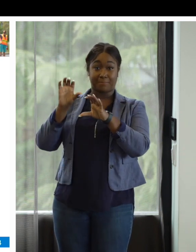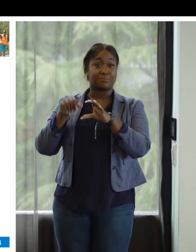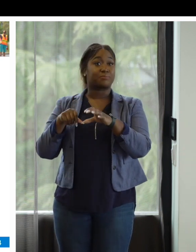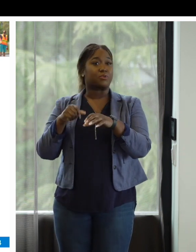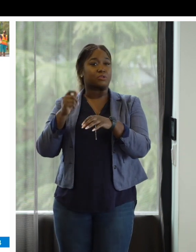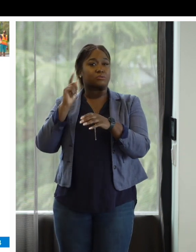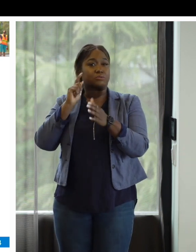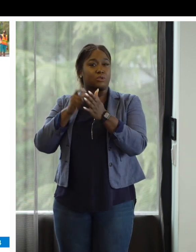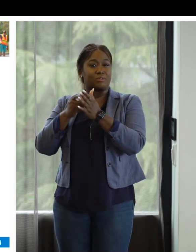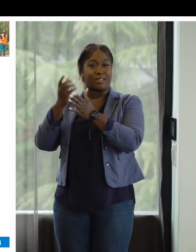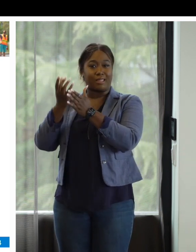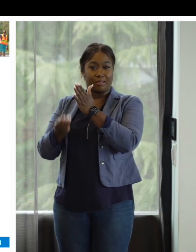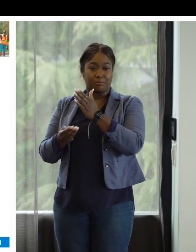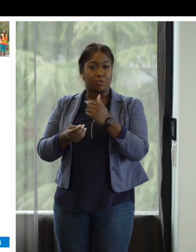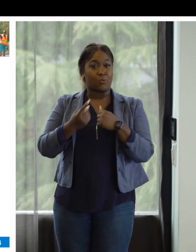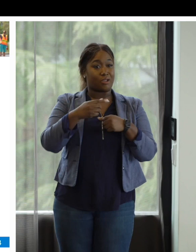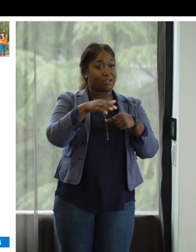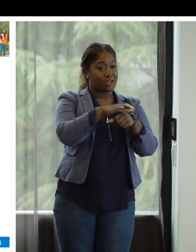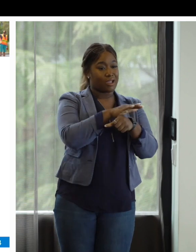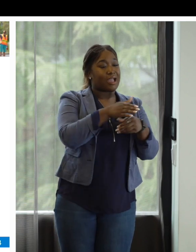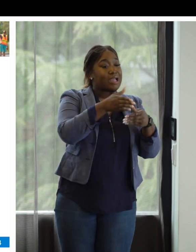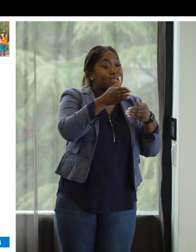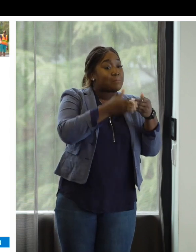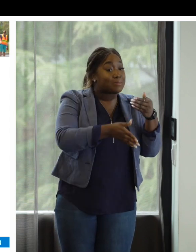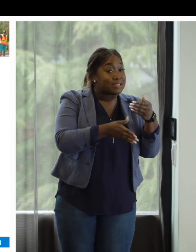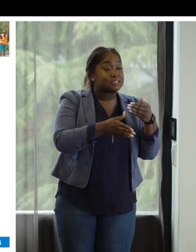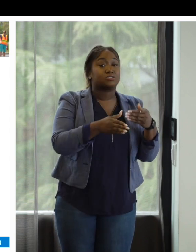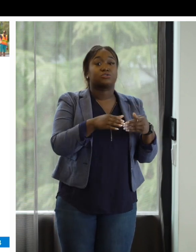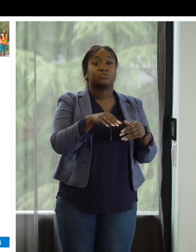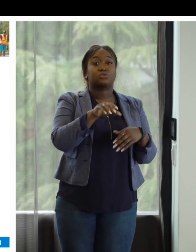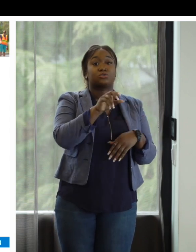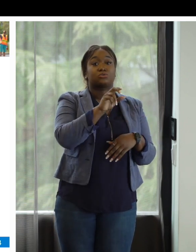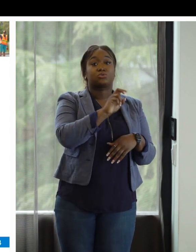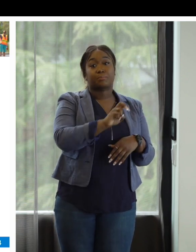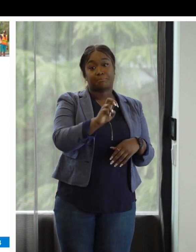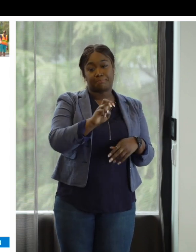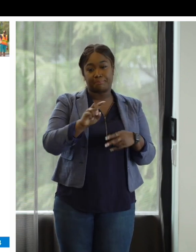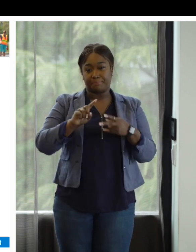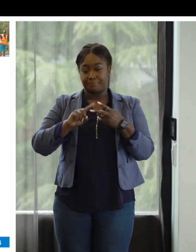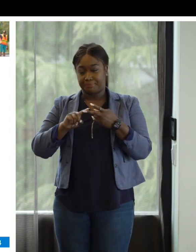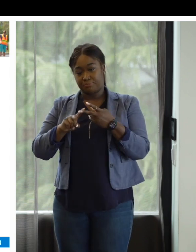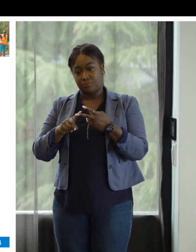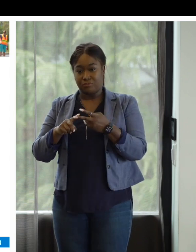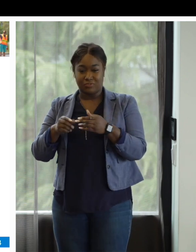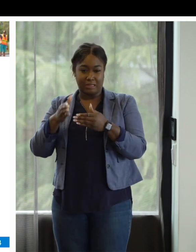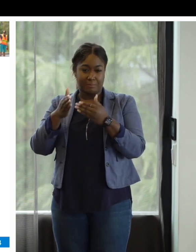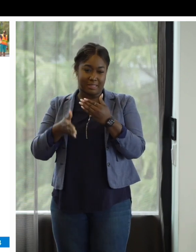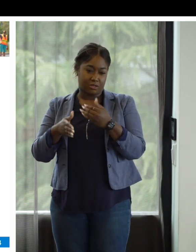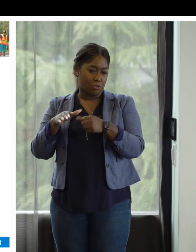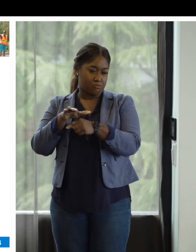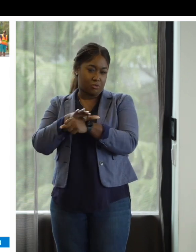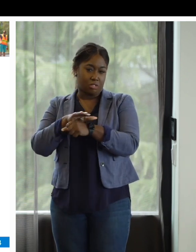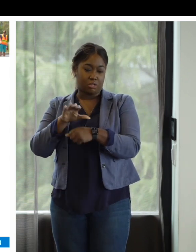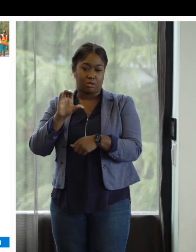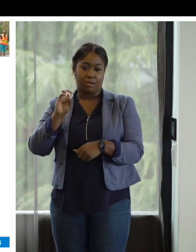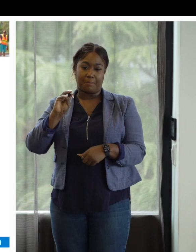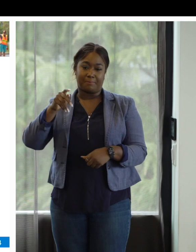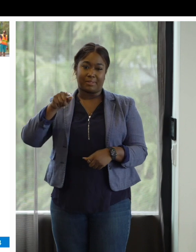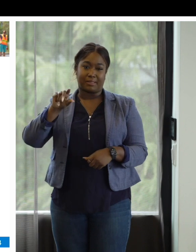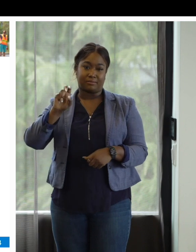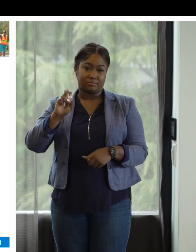Trip and complete street. We adopted definition of US DOT